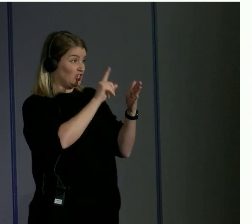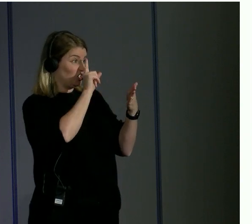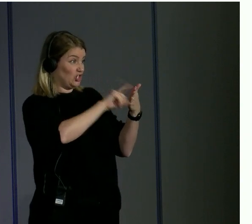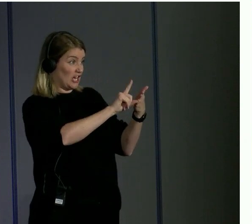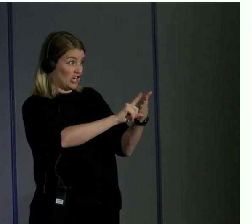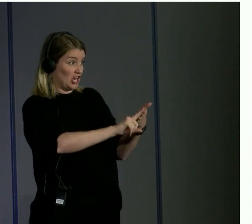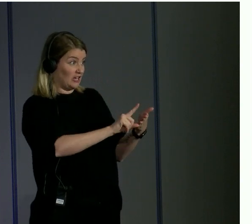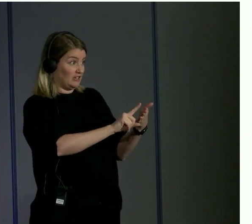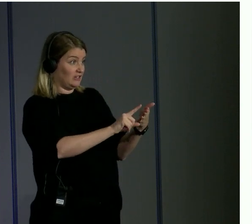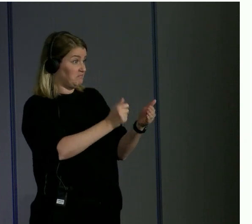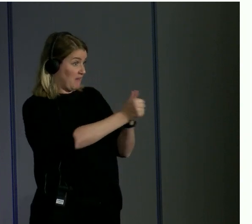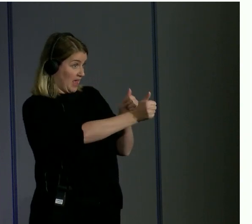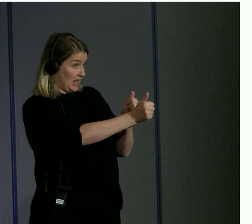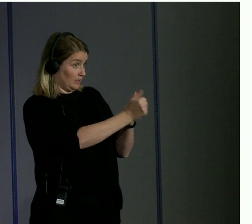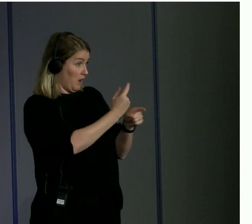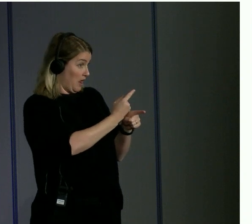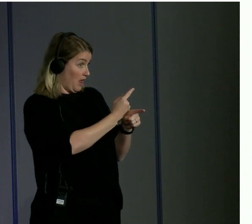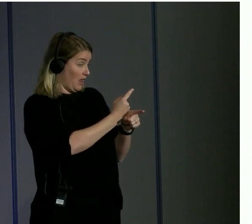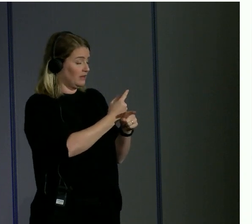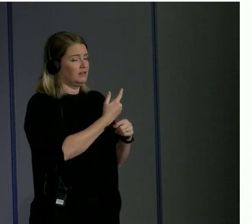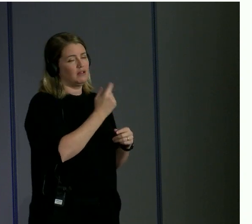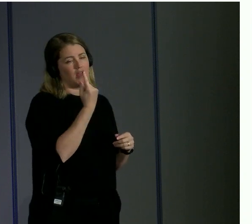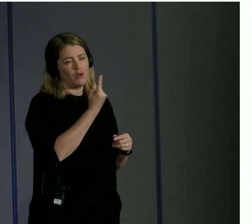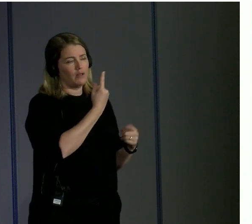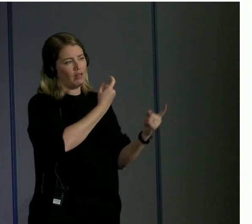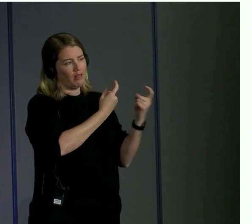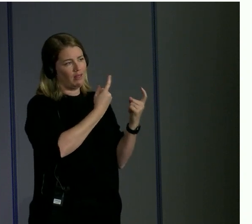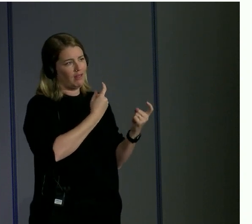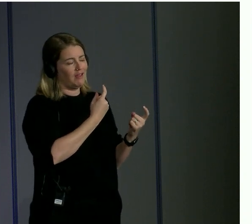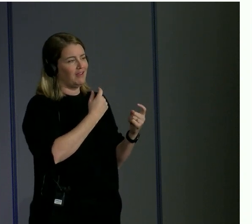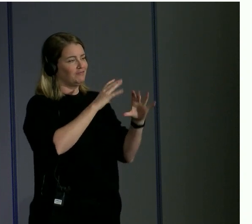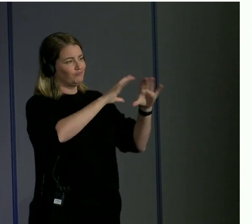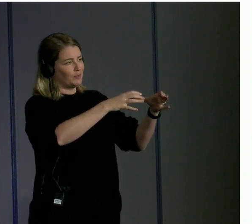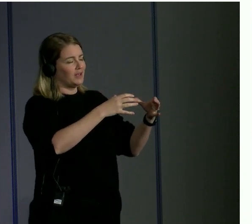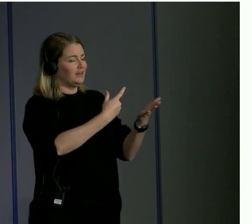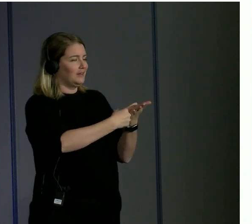because I asked the question almost every time I talk to a group, I say, well, how are you